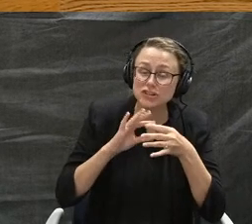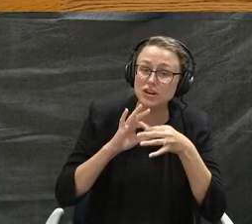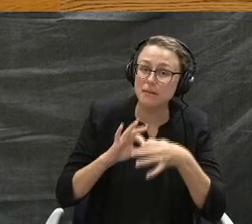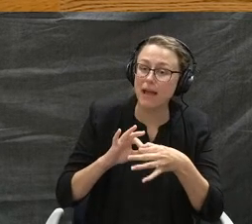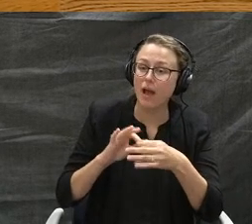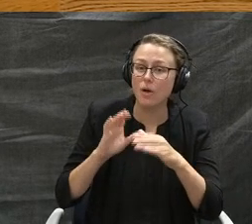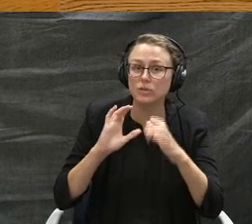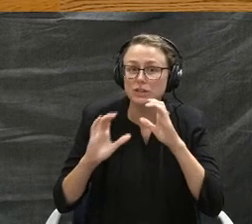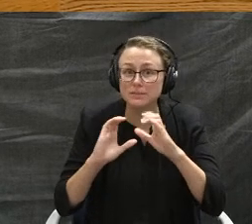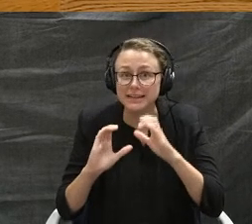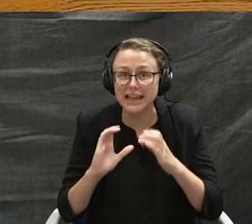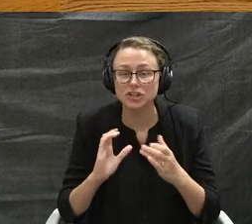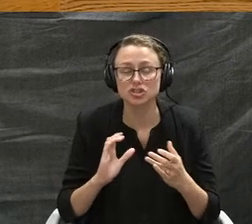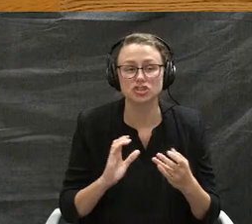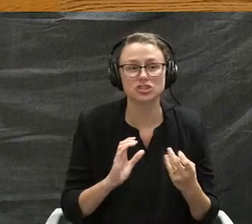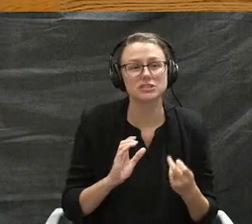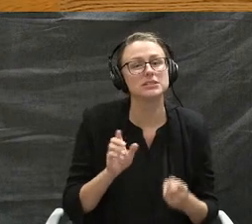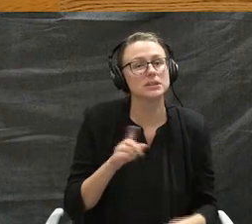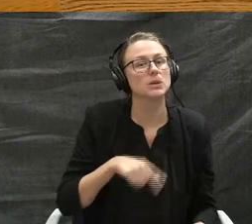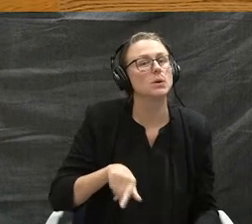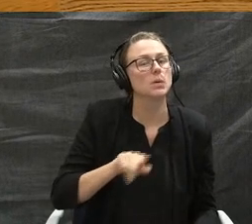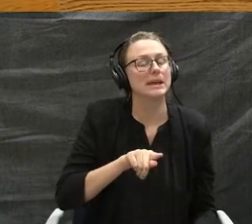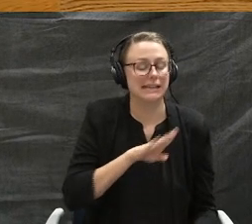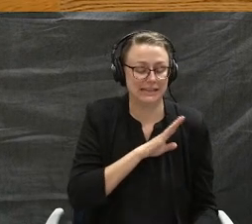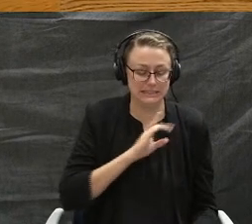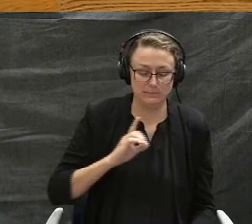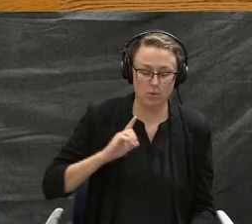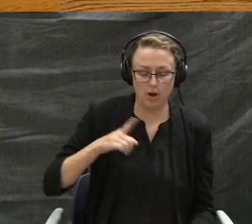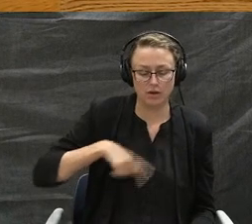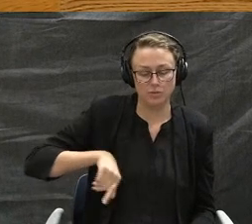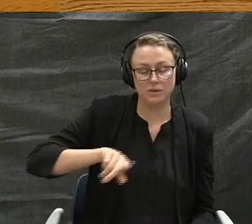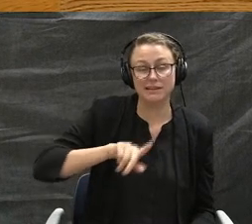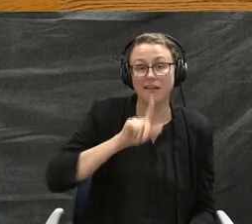communication. We as a board are committed to really standing by